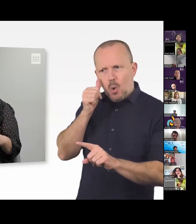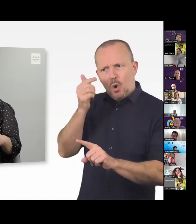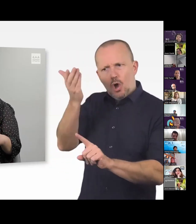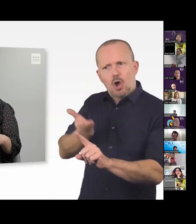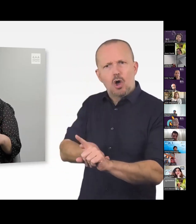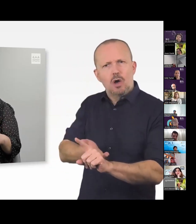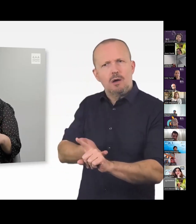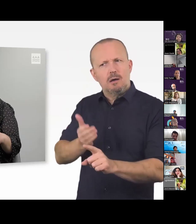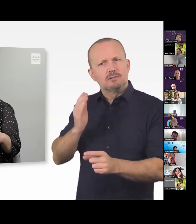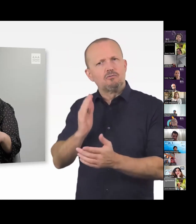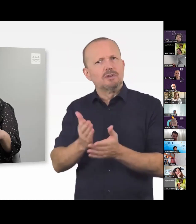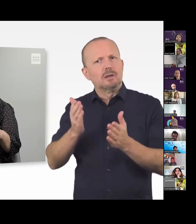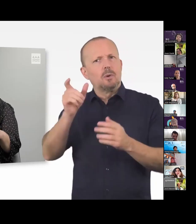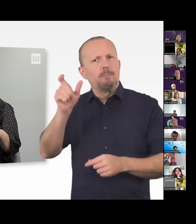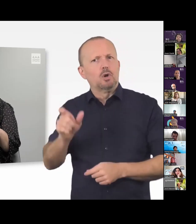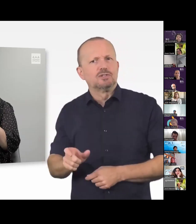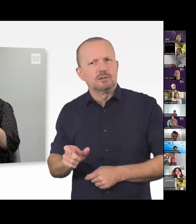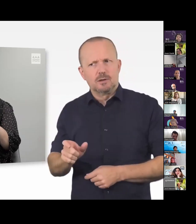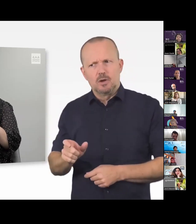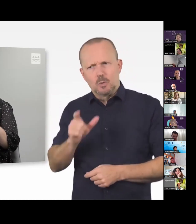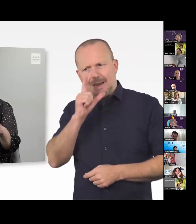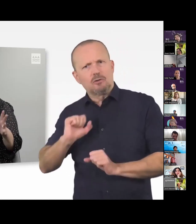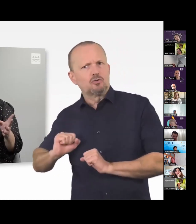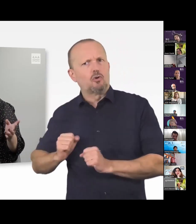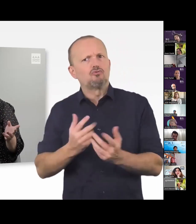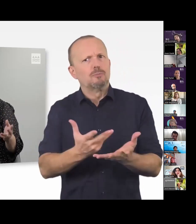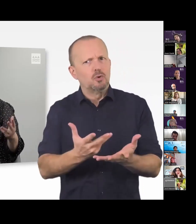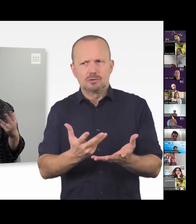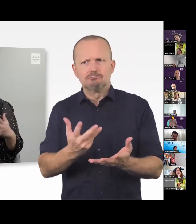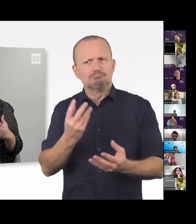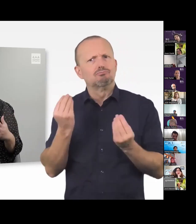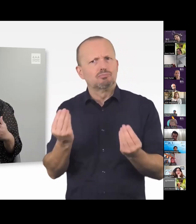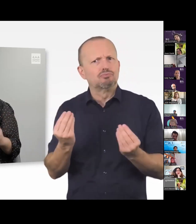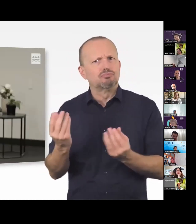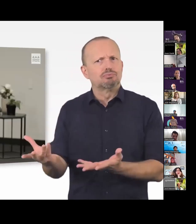not just as someone they see around, but someone who can contribute.